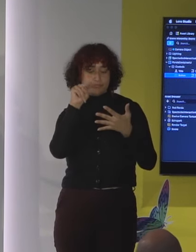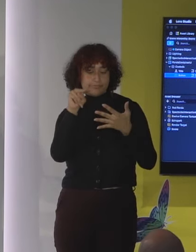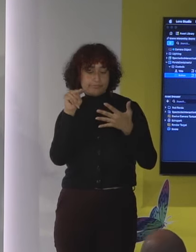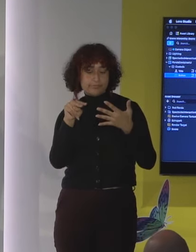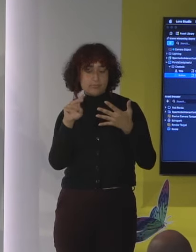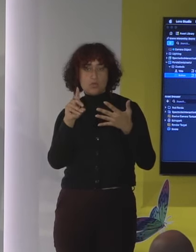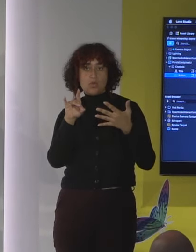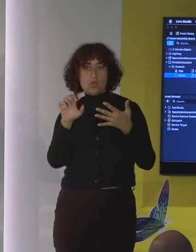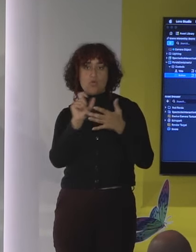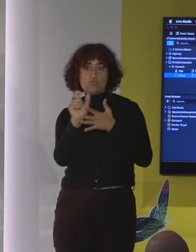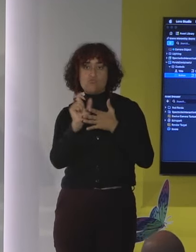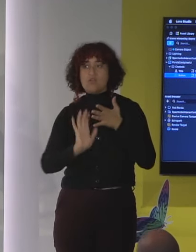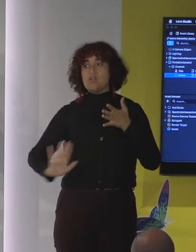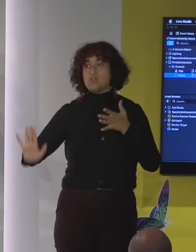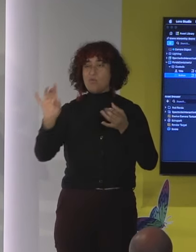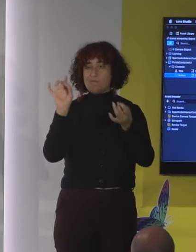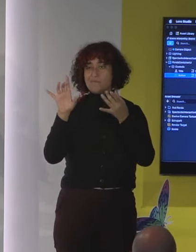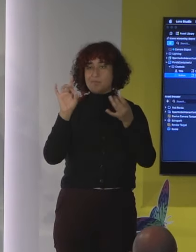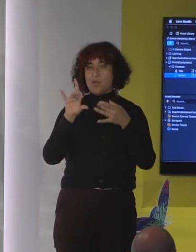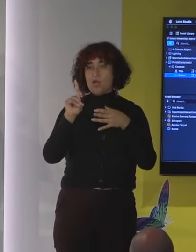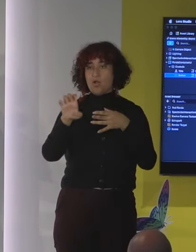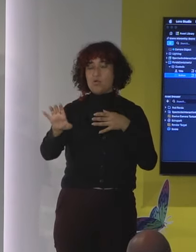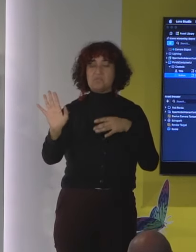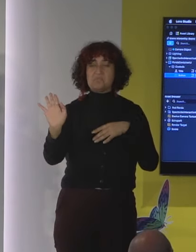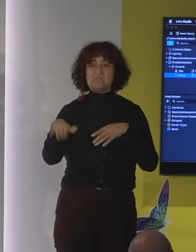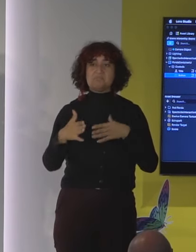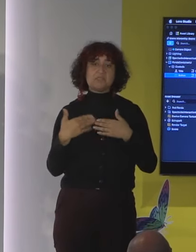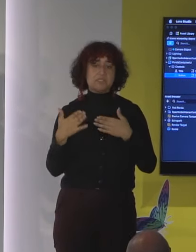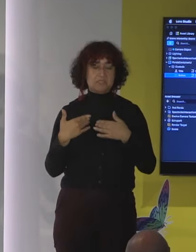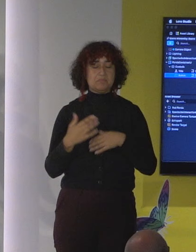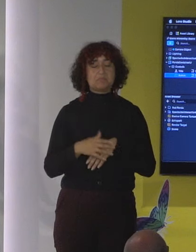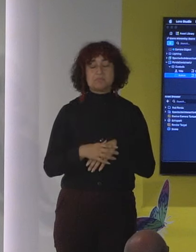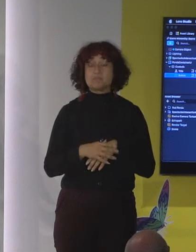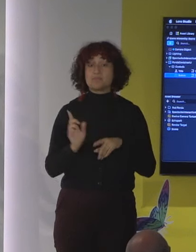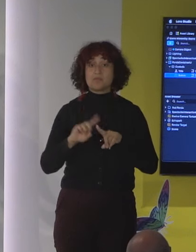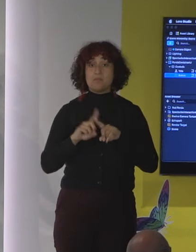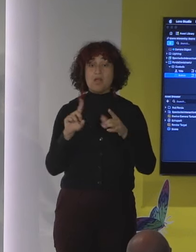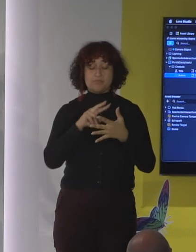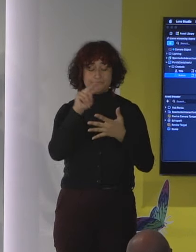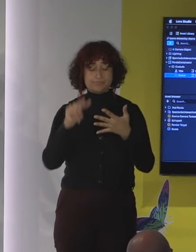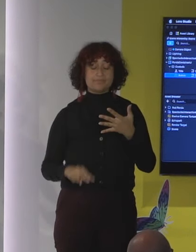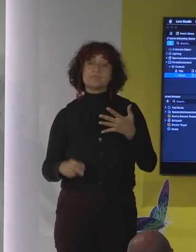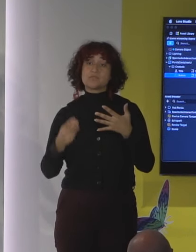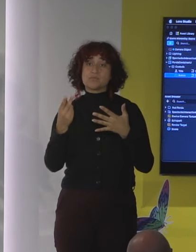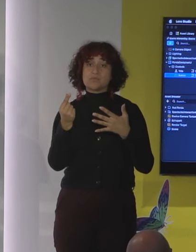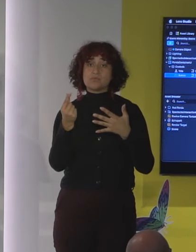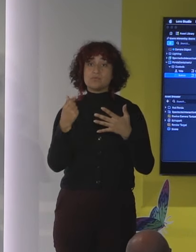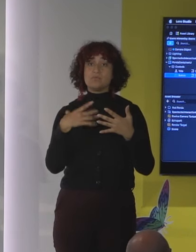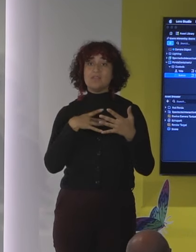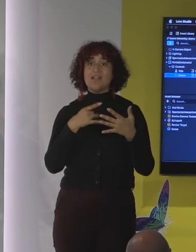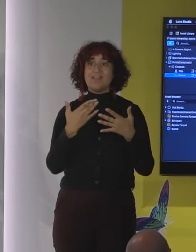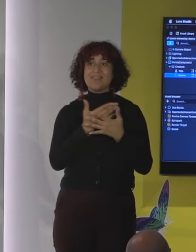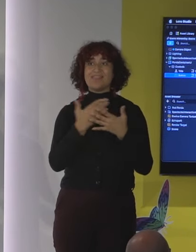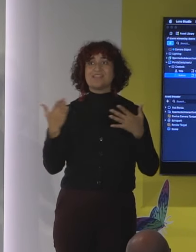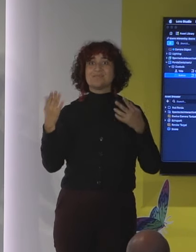and write your own feedback helper components. It's extremely simple, but let's do, I like things to be as visceral as possible.